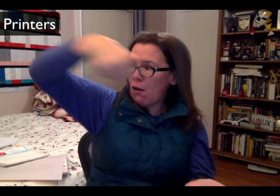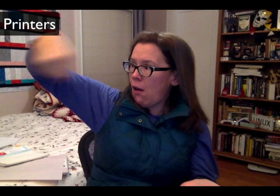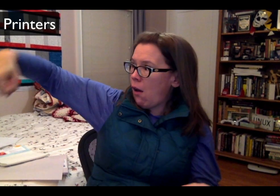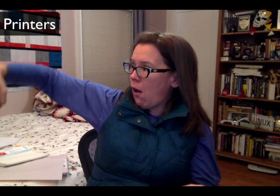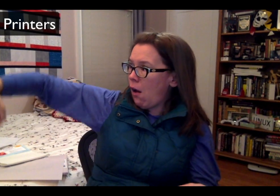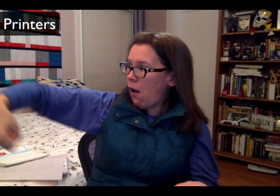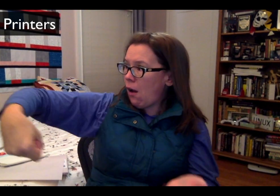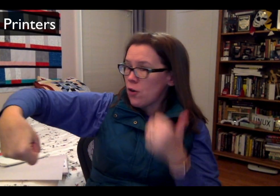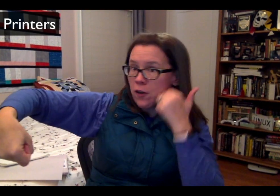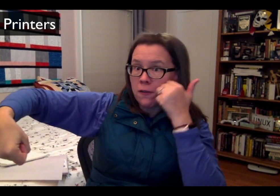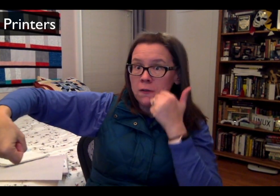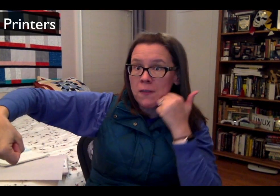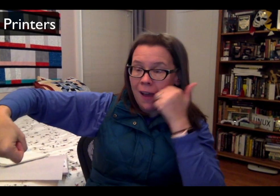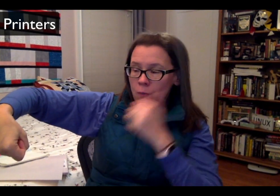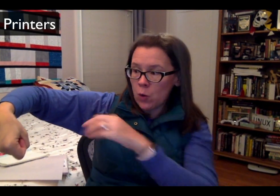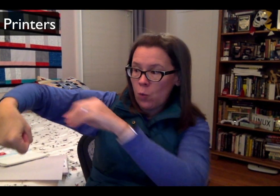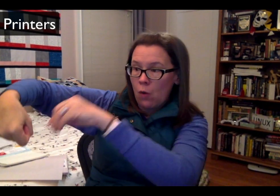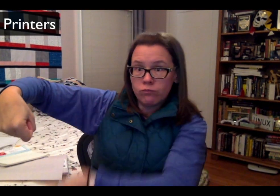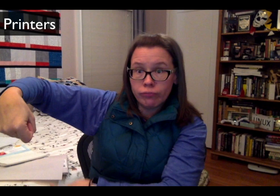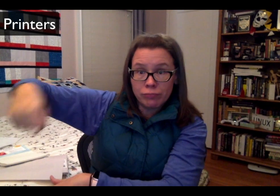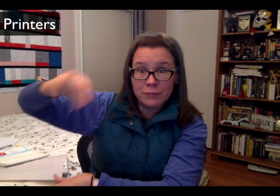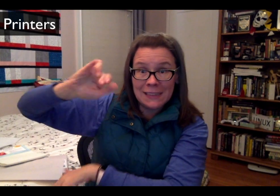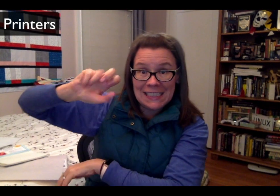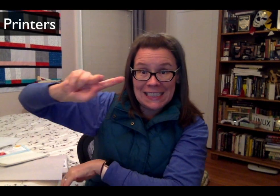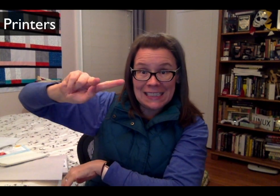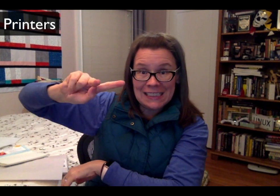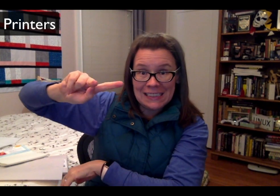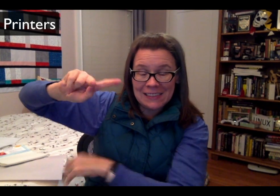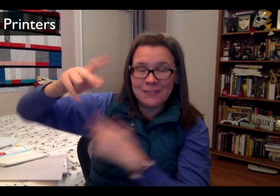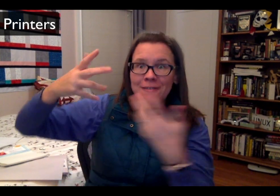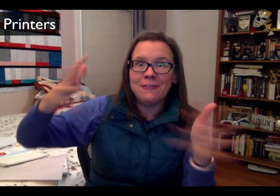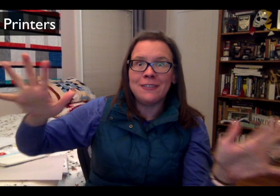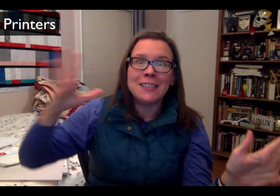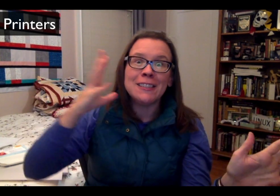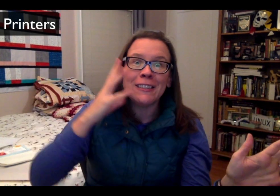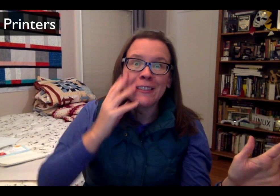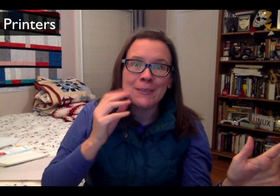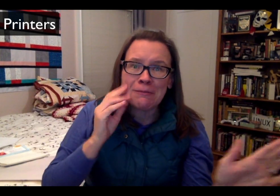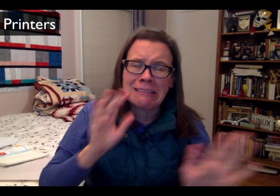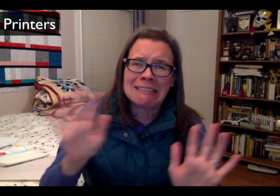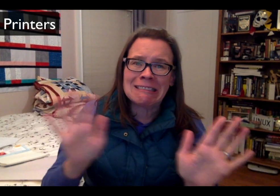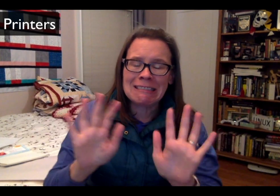And then when you iron another piece of fabric, you know it can transfer the ink onto the next thing of fabric.